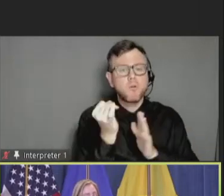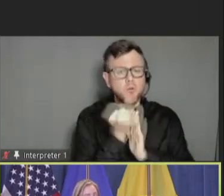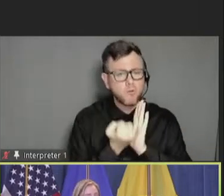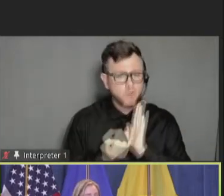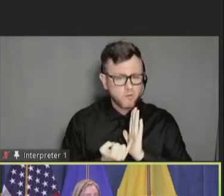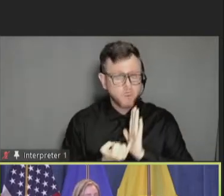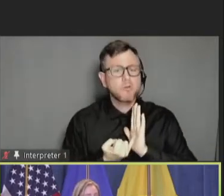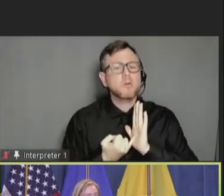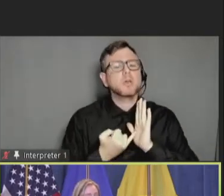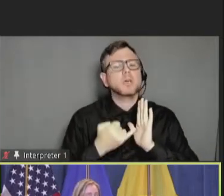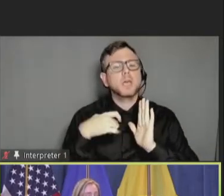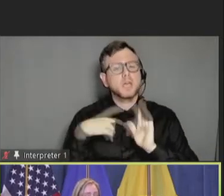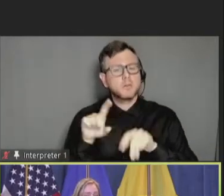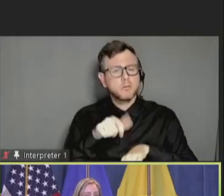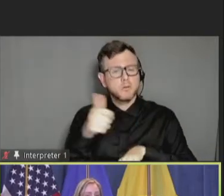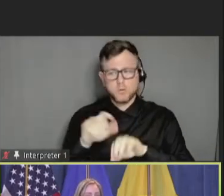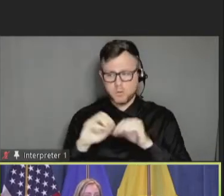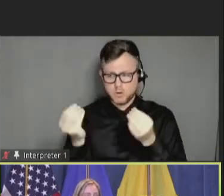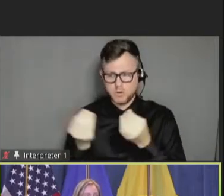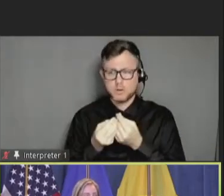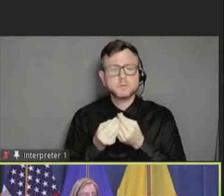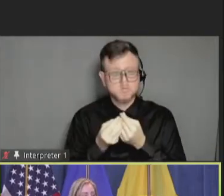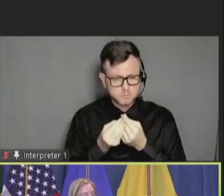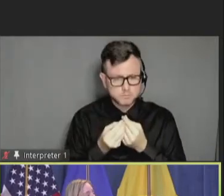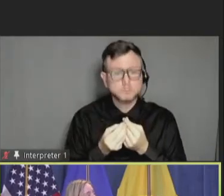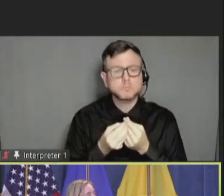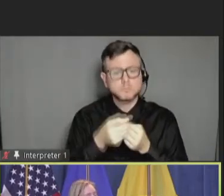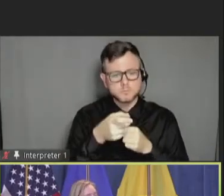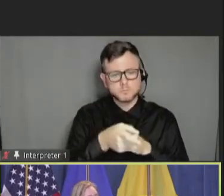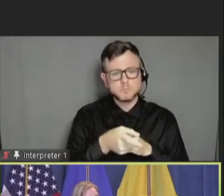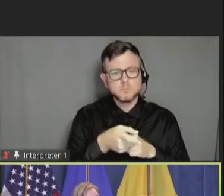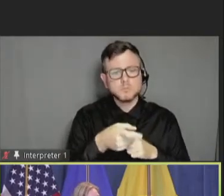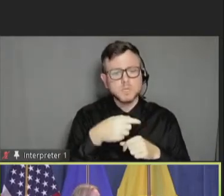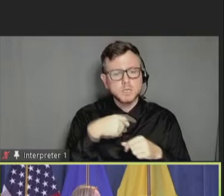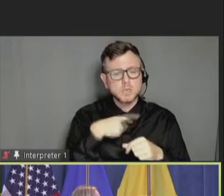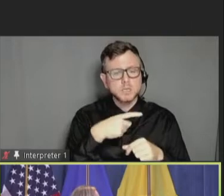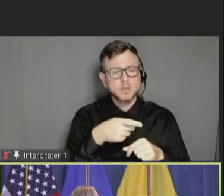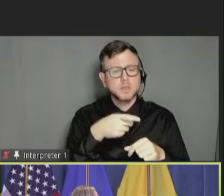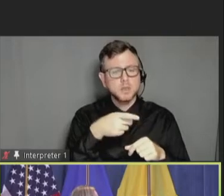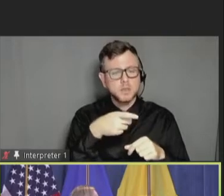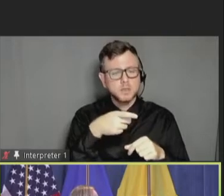artists and our organizations played during the pandemic in improving vaccine confidence. And it